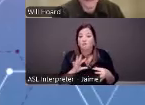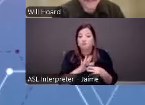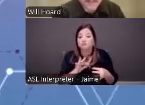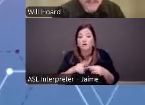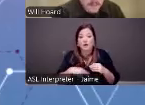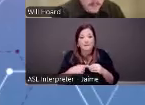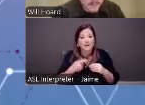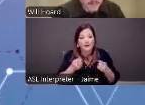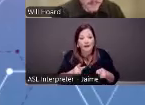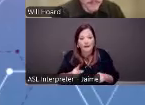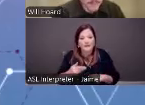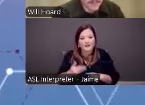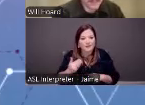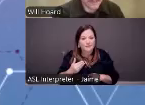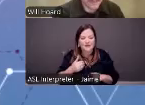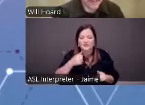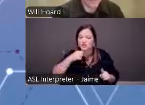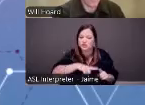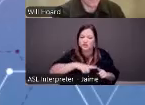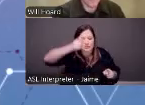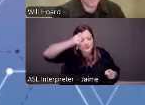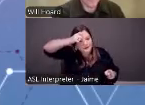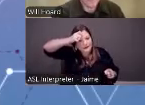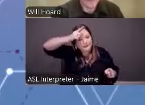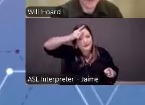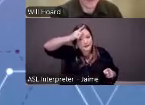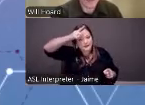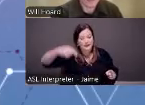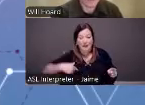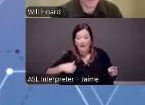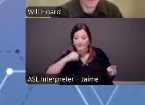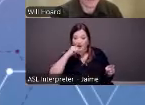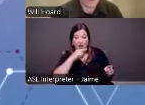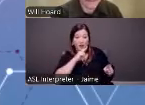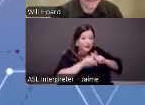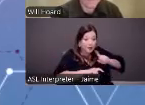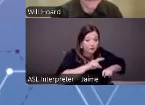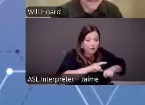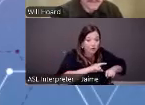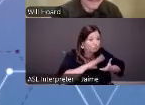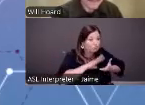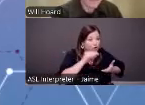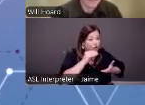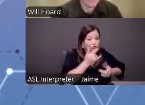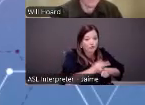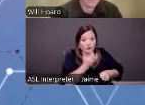seemed to click for her that I wasn't interviewing her to learn what was right and wrong about her.